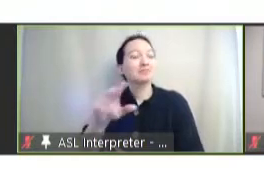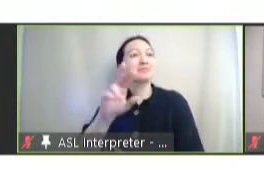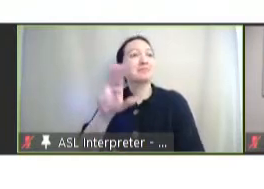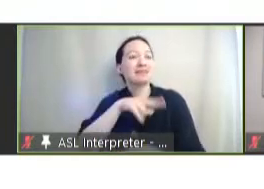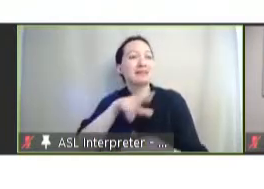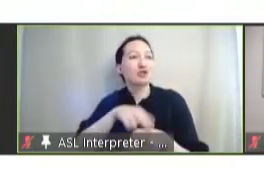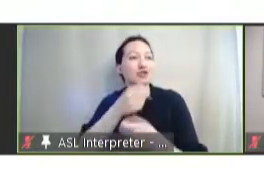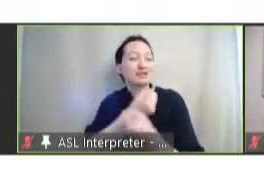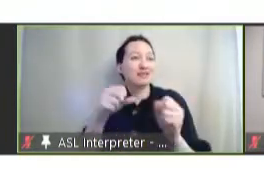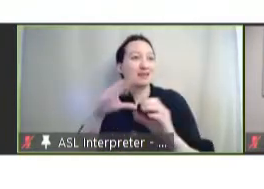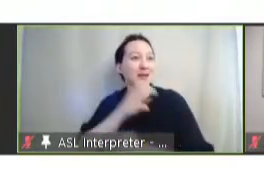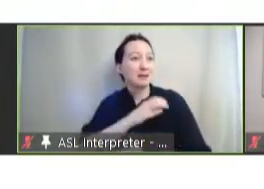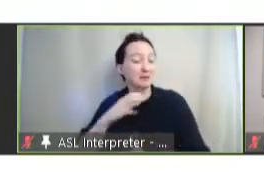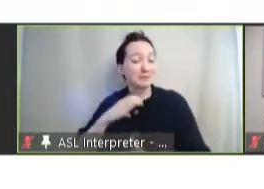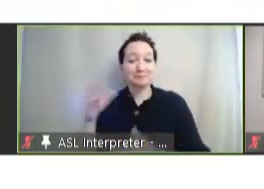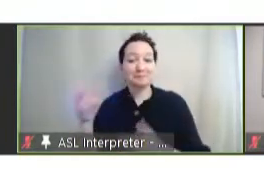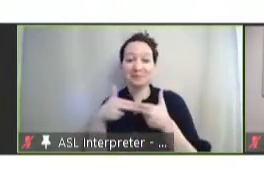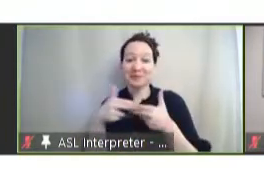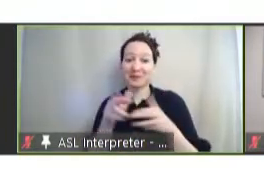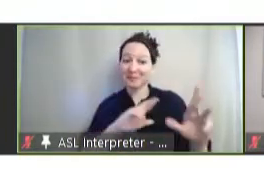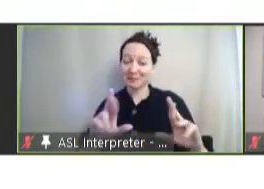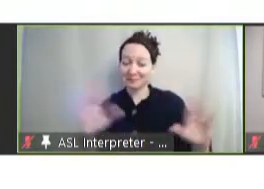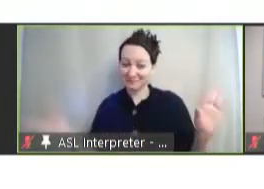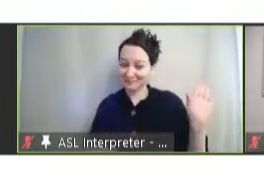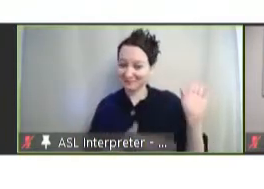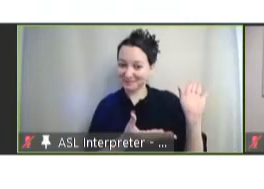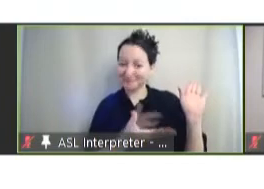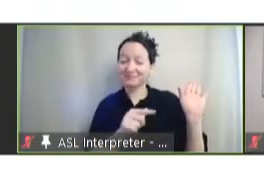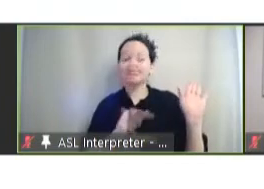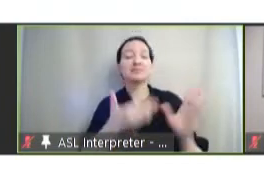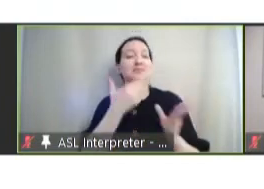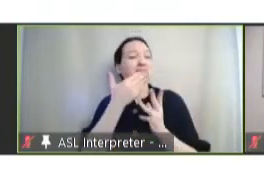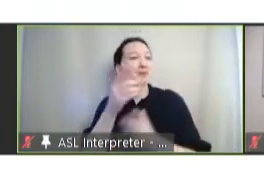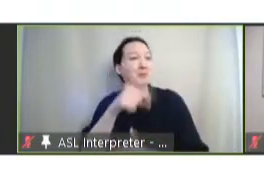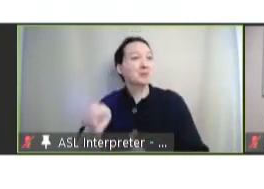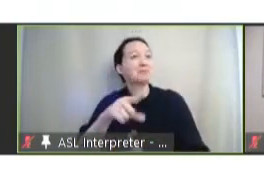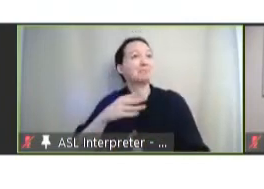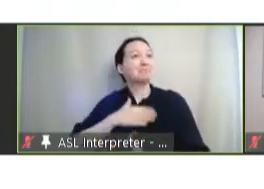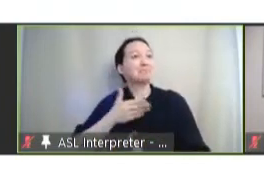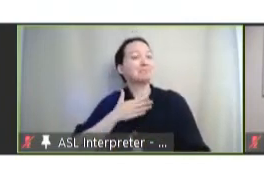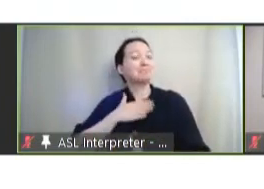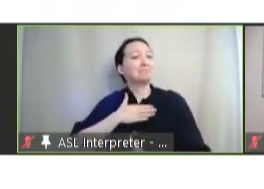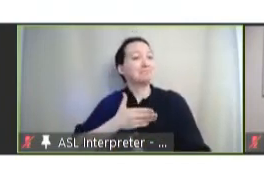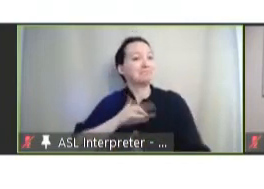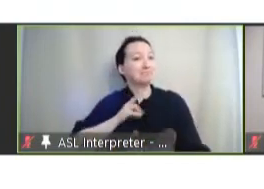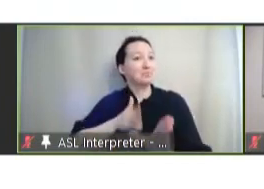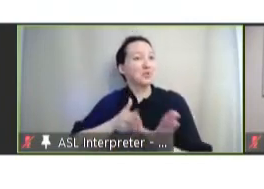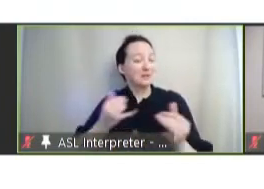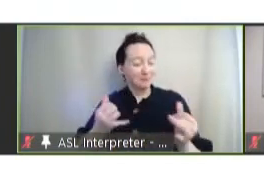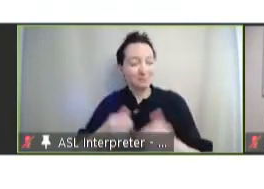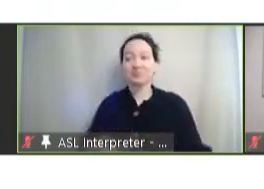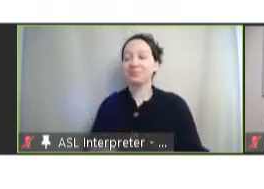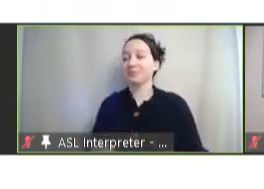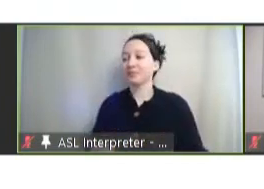Ms. Martin, your slides are up. You have the floor. Lorraine Martin: Yeah. Thank you all for having us here today. If you don't know what the National